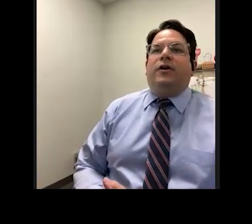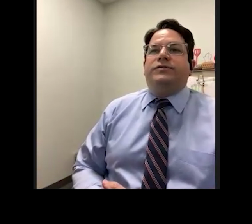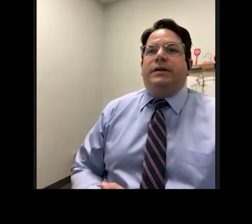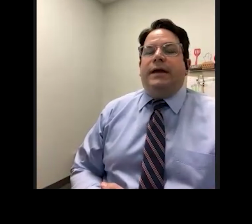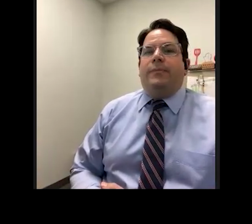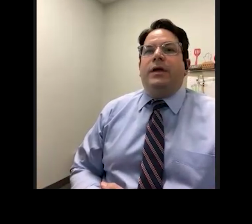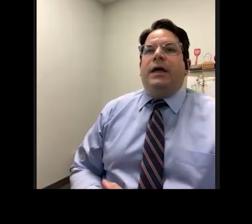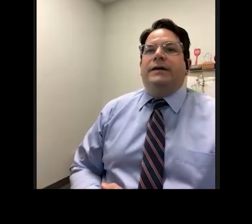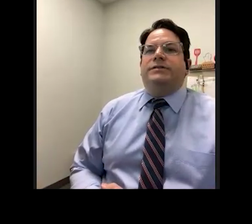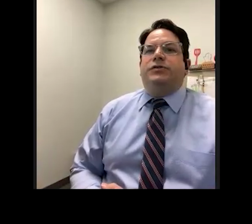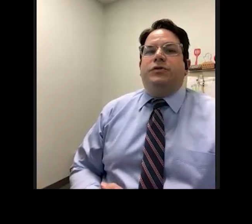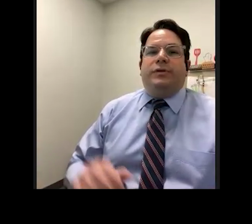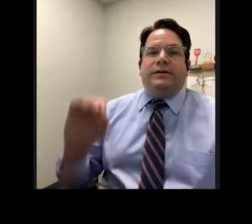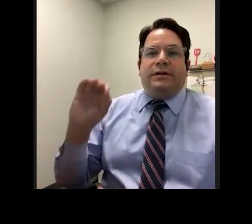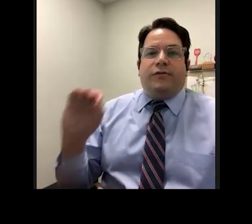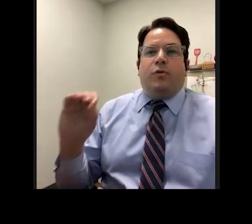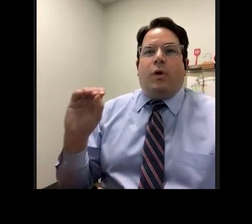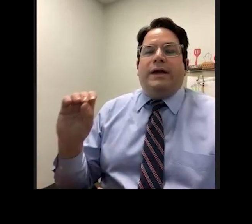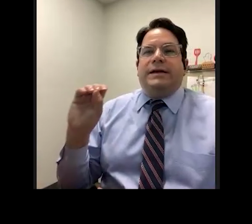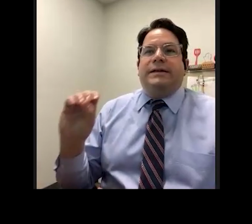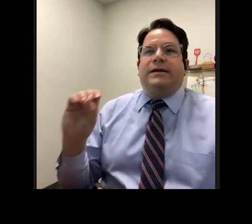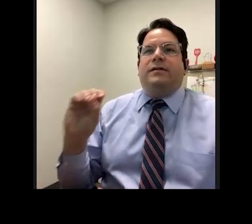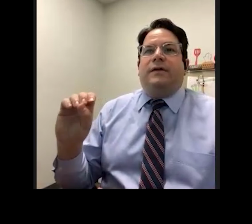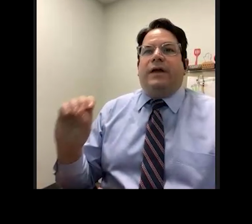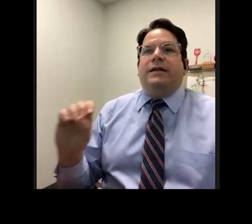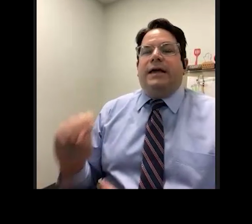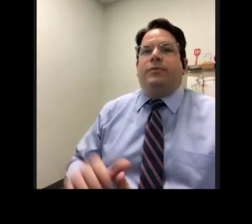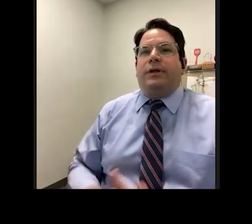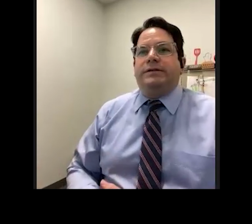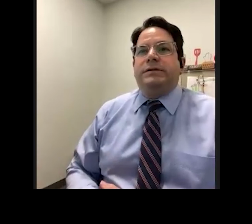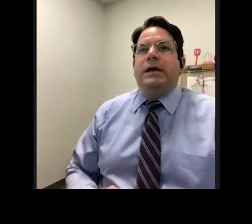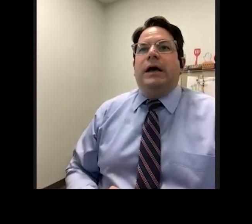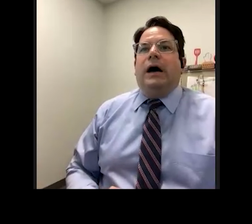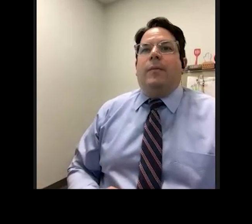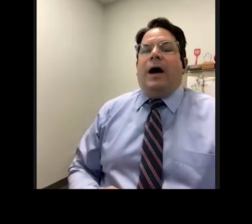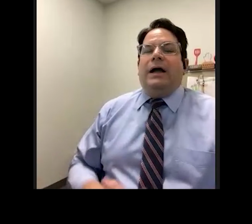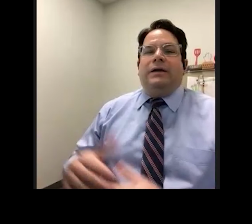it goes into depth as to the different ways identity theft can take place.